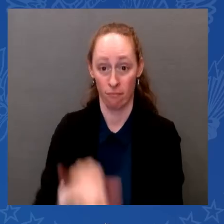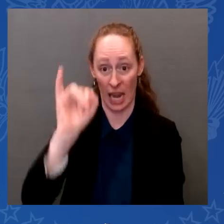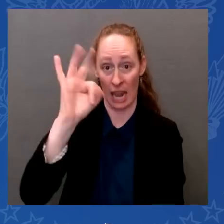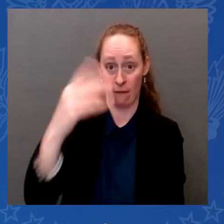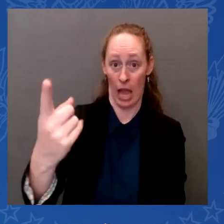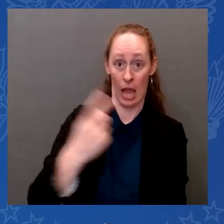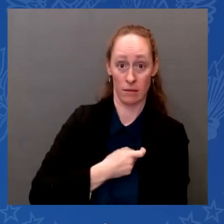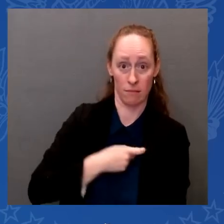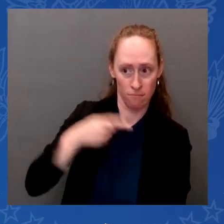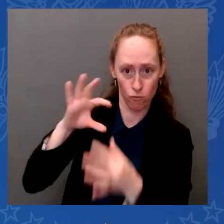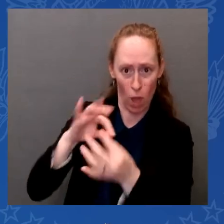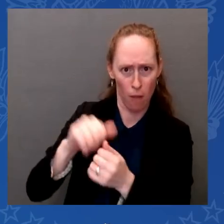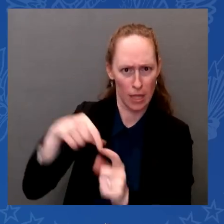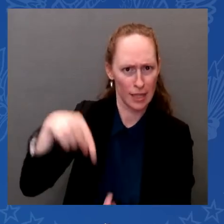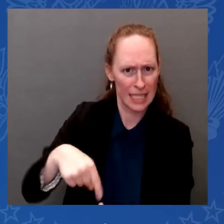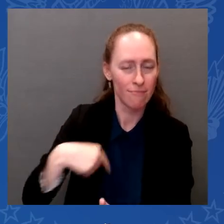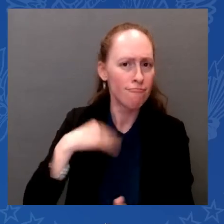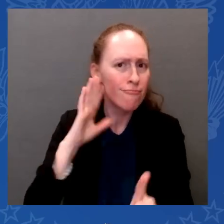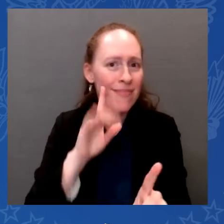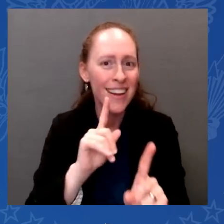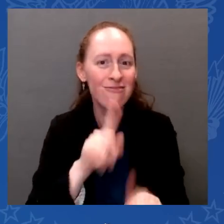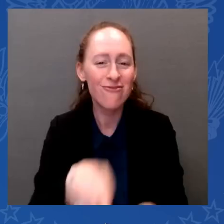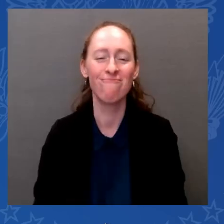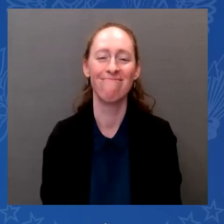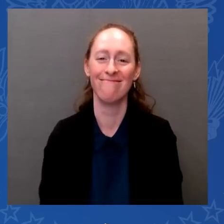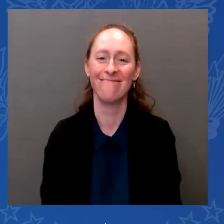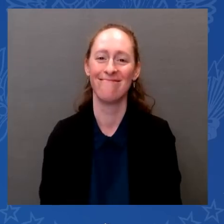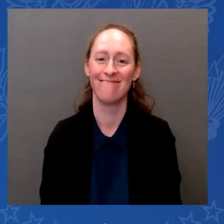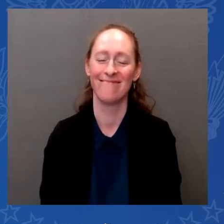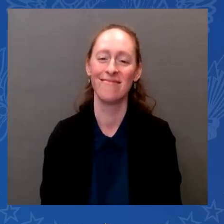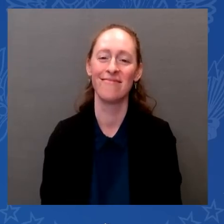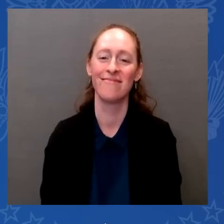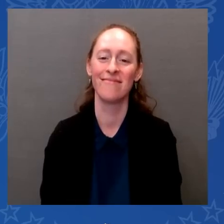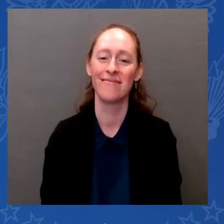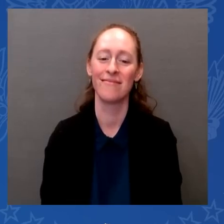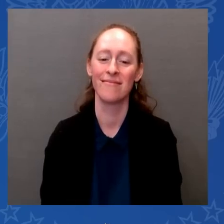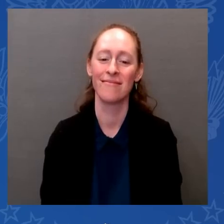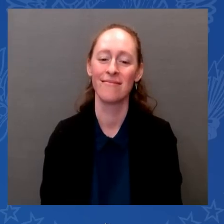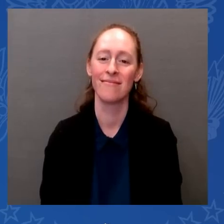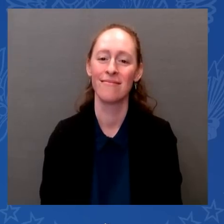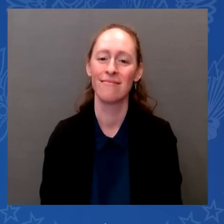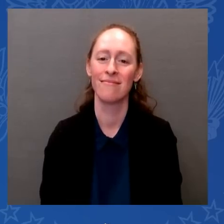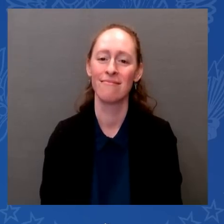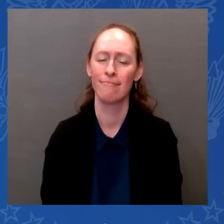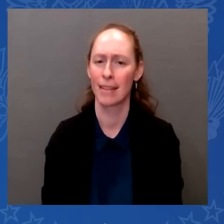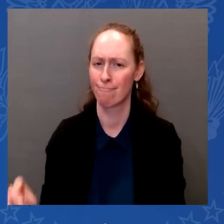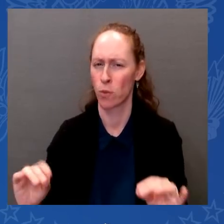in the way of this program? The Press: Yes, it -- well, that's what's going on right now. Litigation is underway.